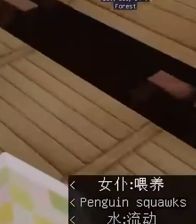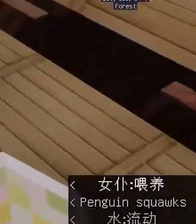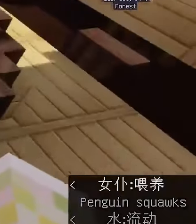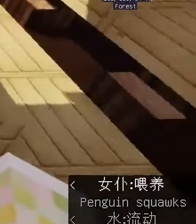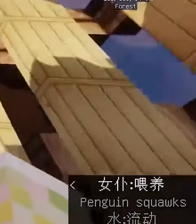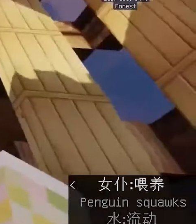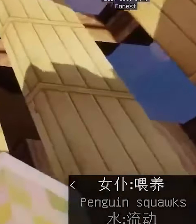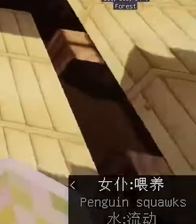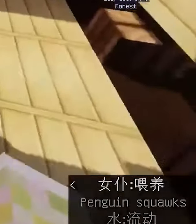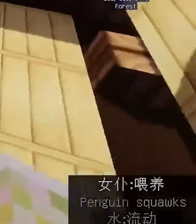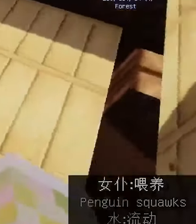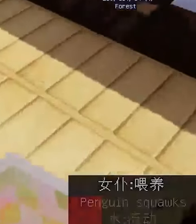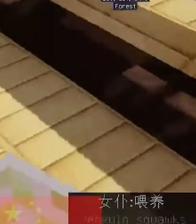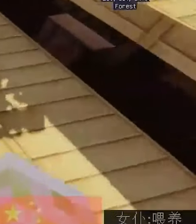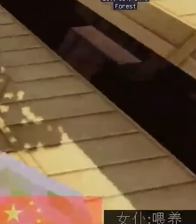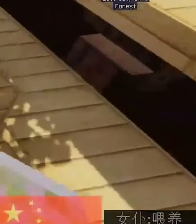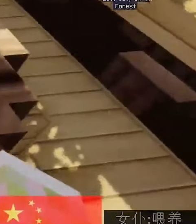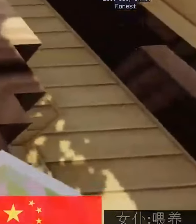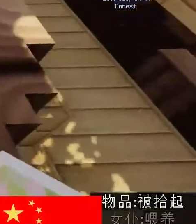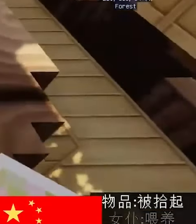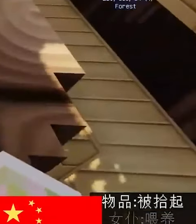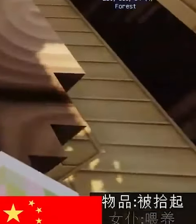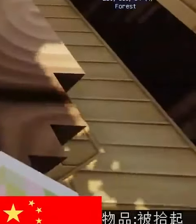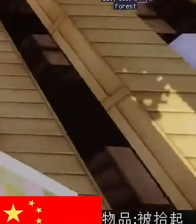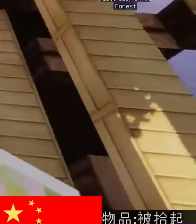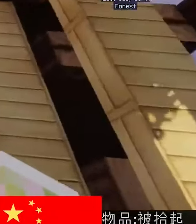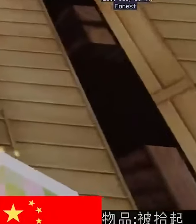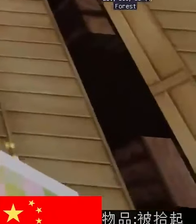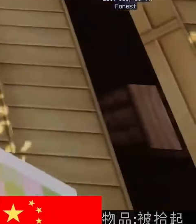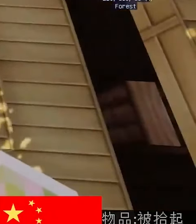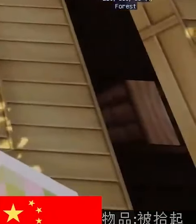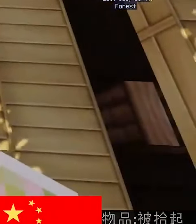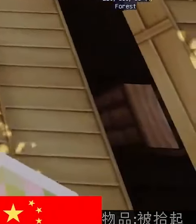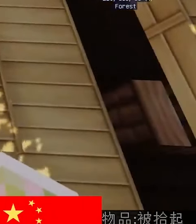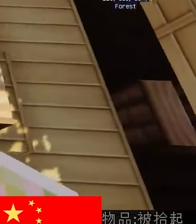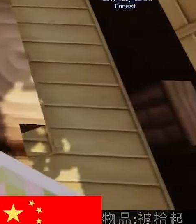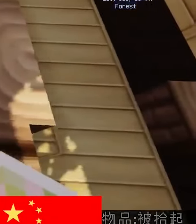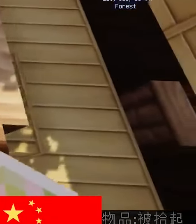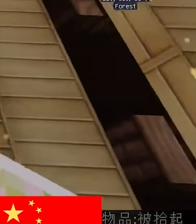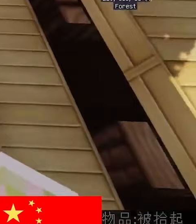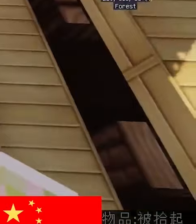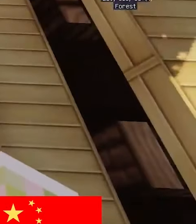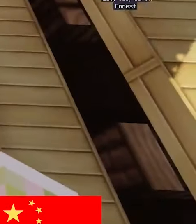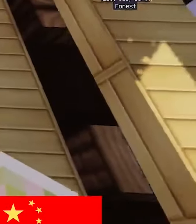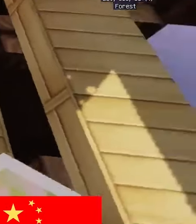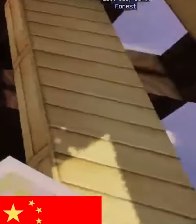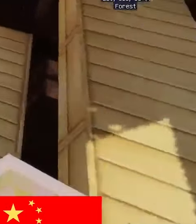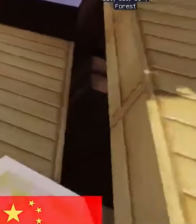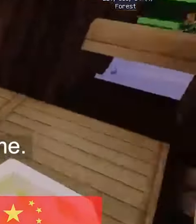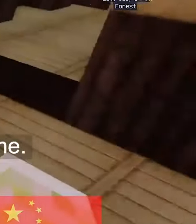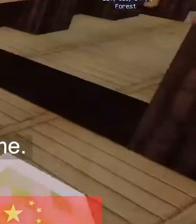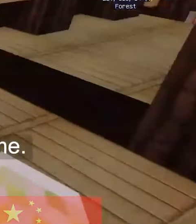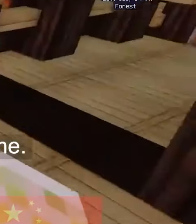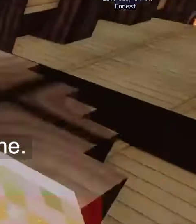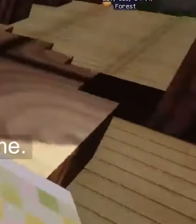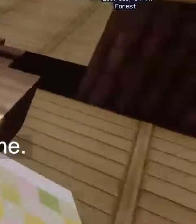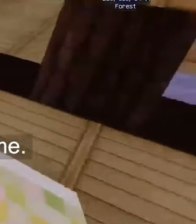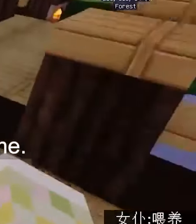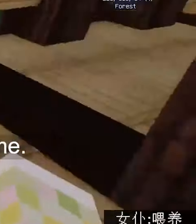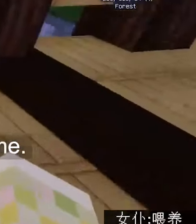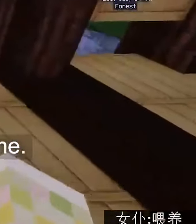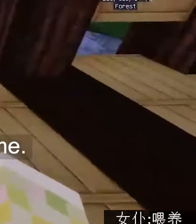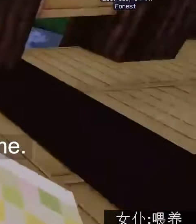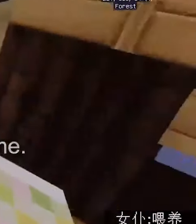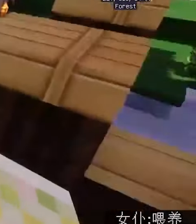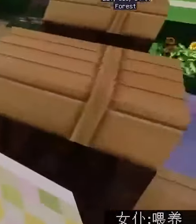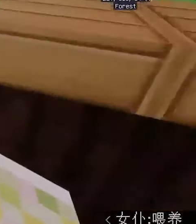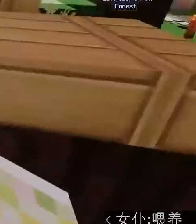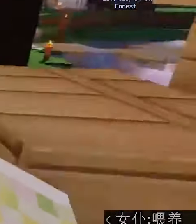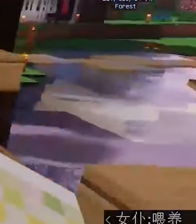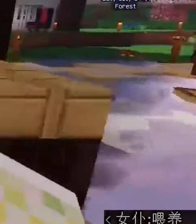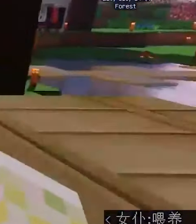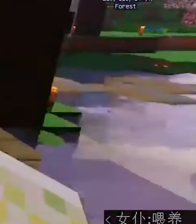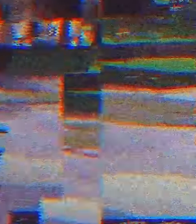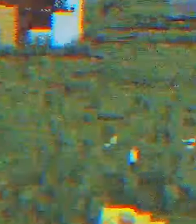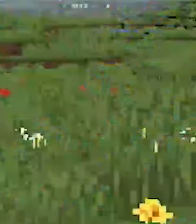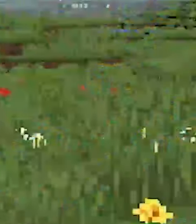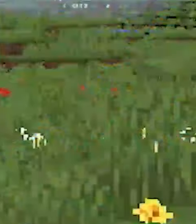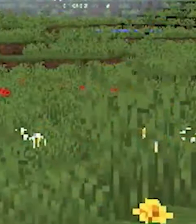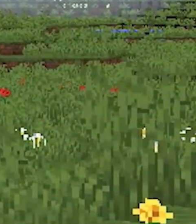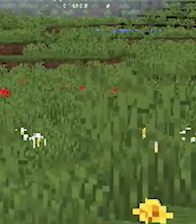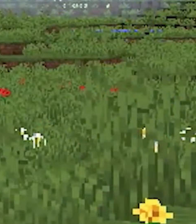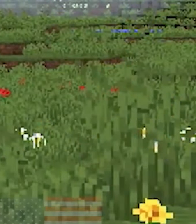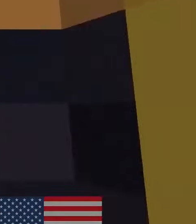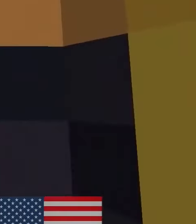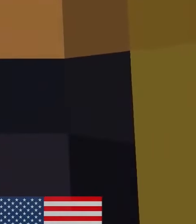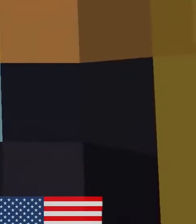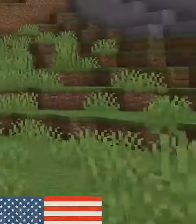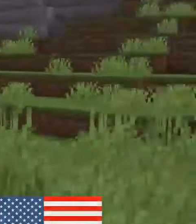NEEDING TO GO OUT AND DISCOVER